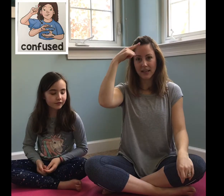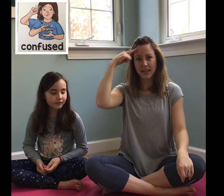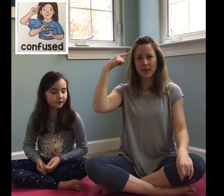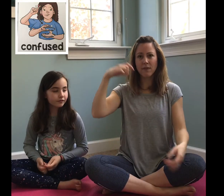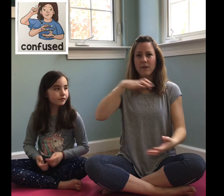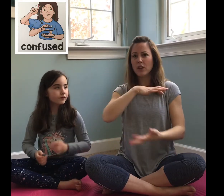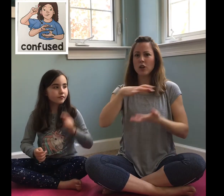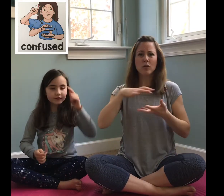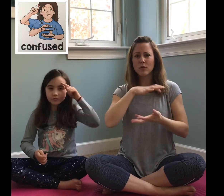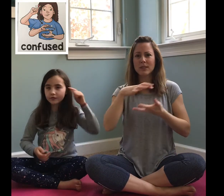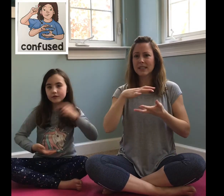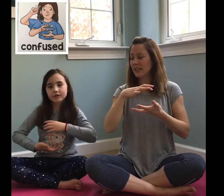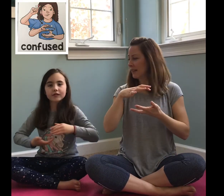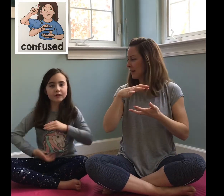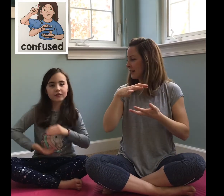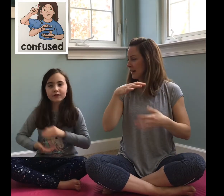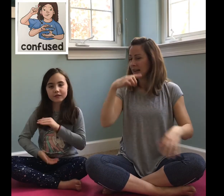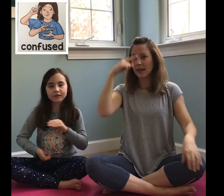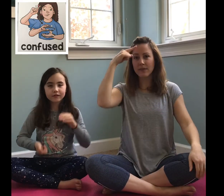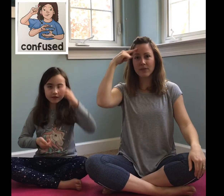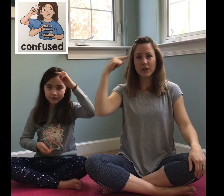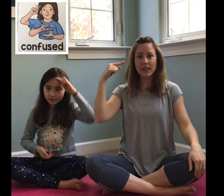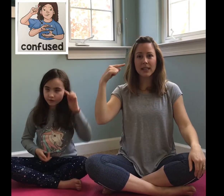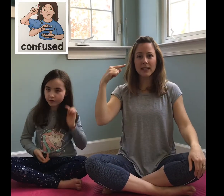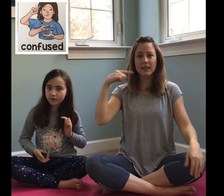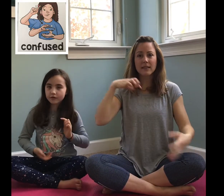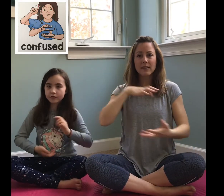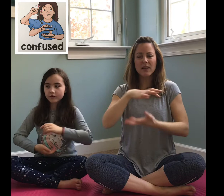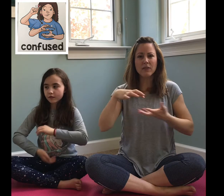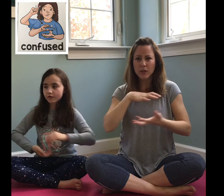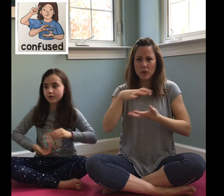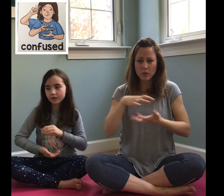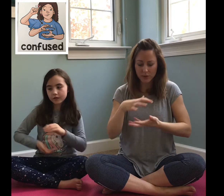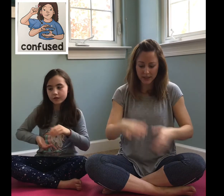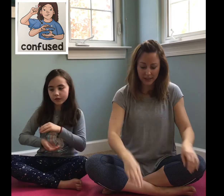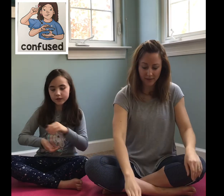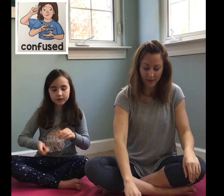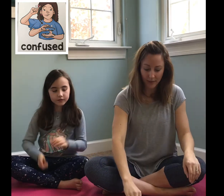Confused, I'm feeling confused